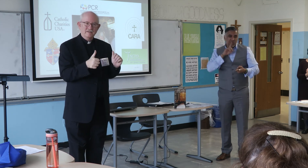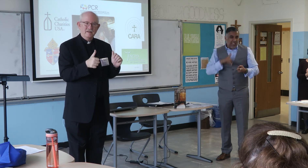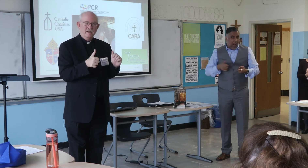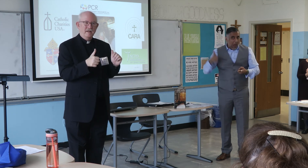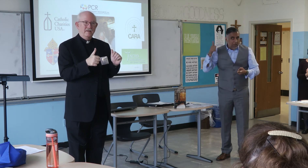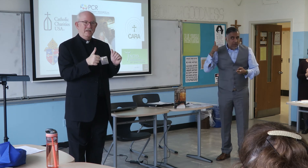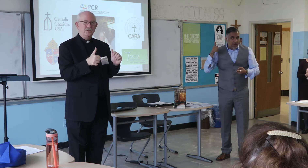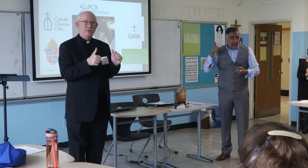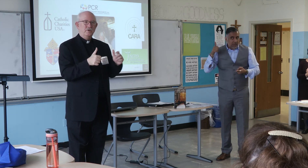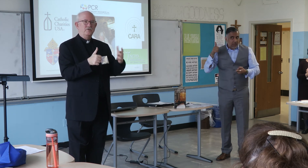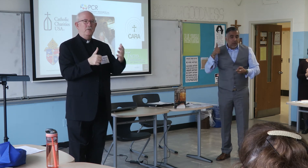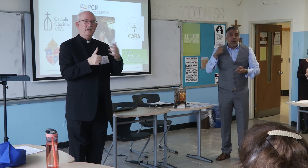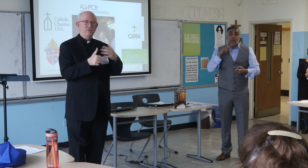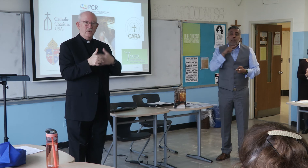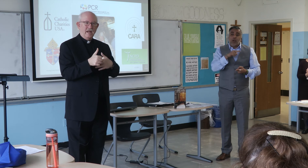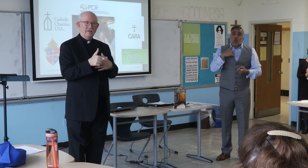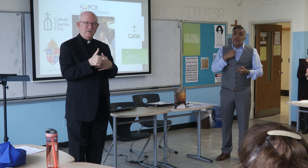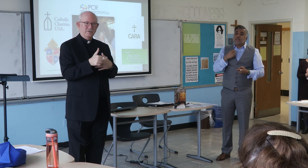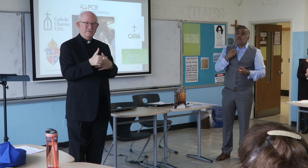The issue is you have so many fewer Catholics now,